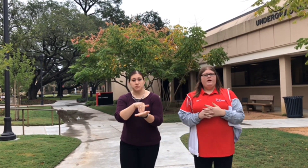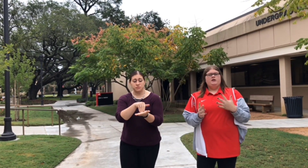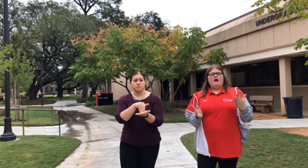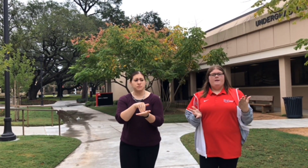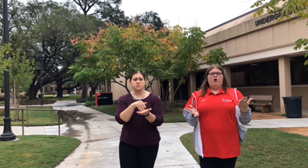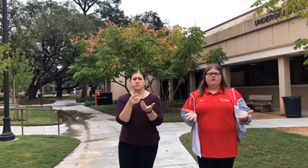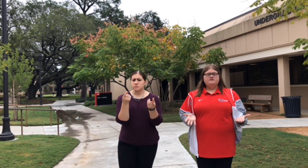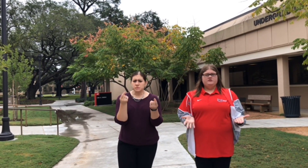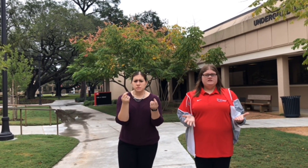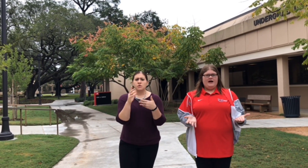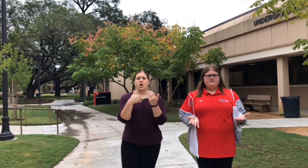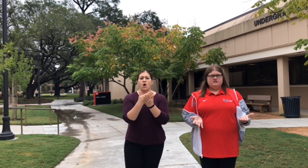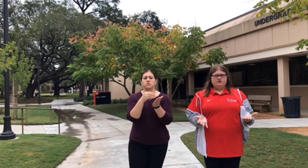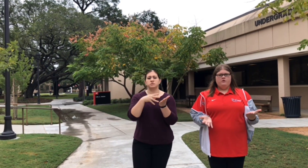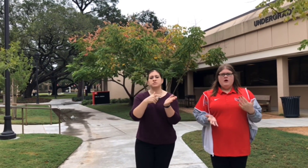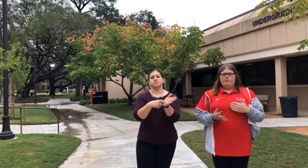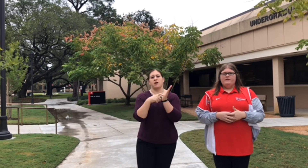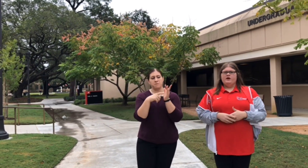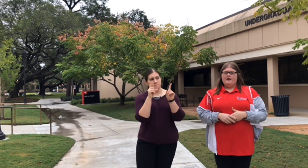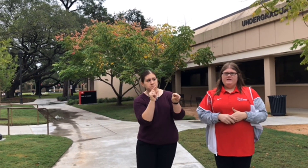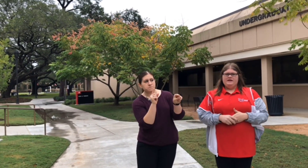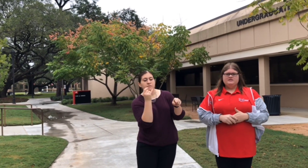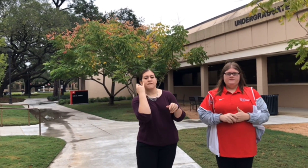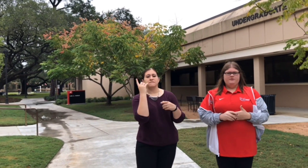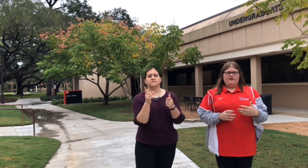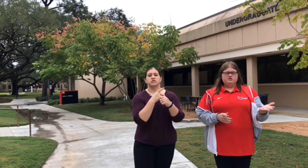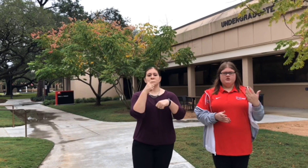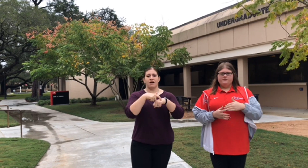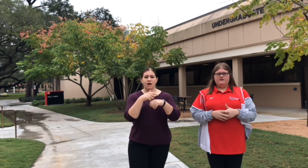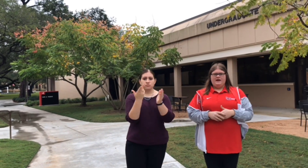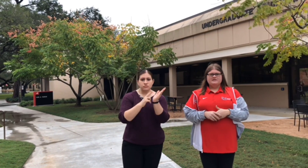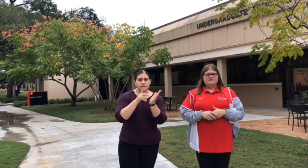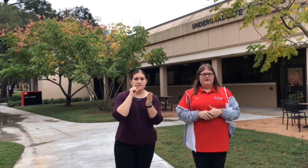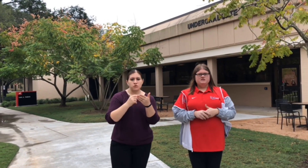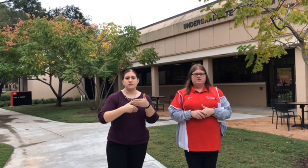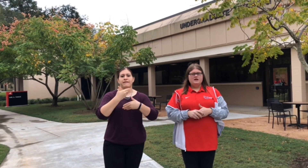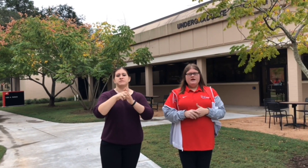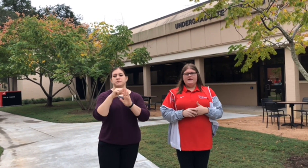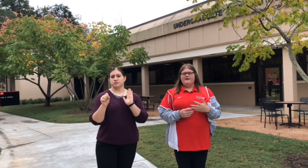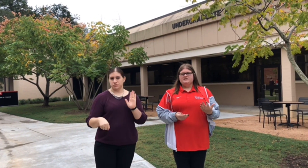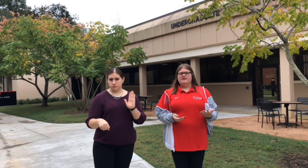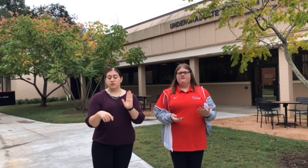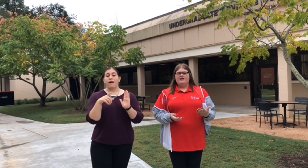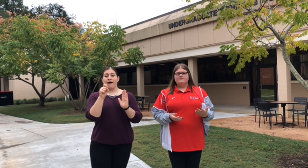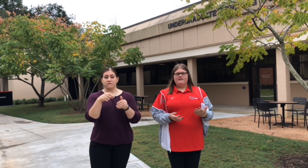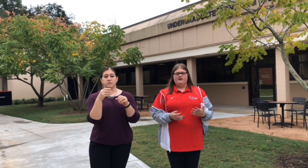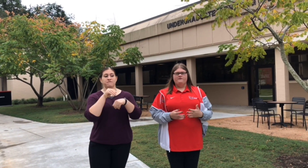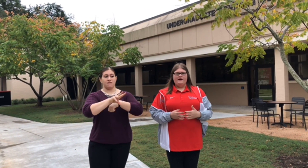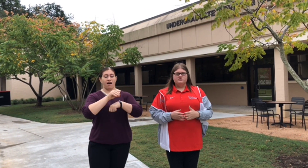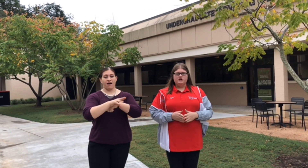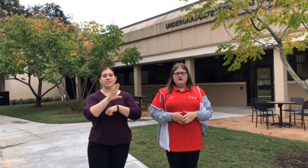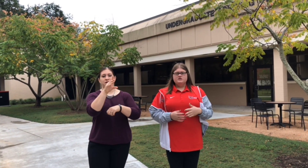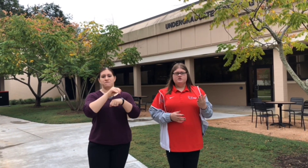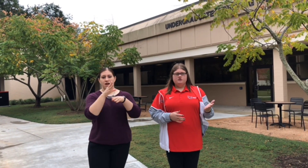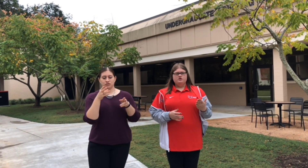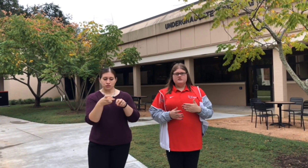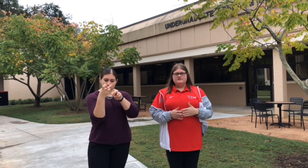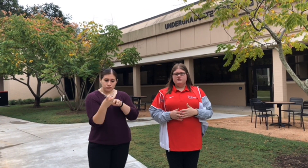what all students have to do when they are coming in to be registered for the next semester. They have to get advised by their advisor. Juniors and seniors